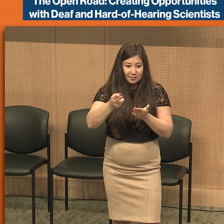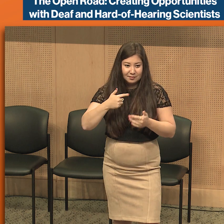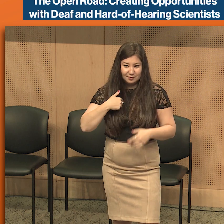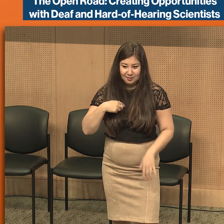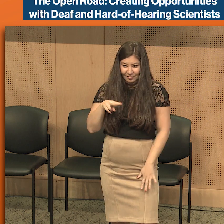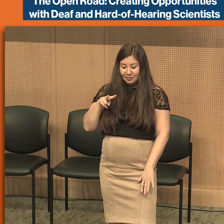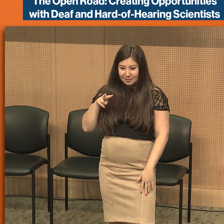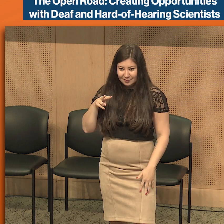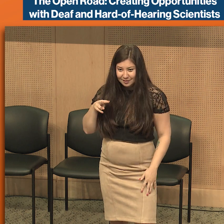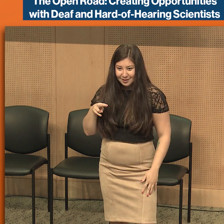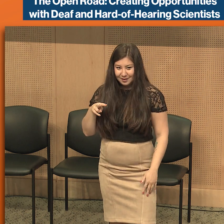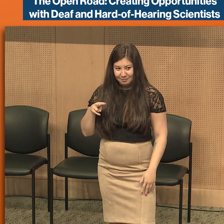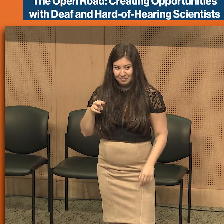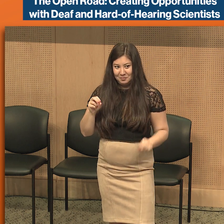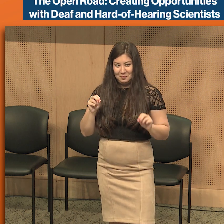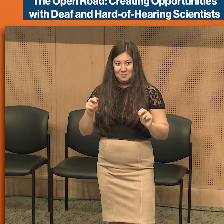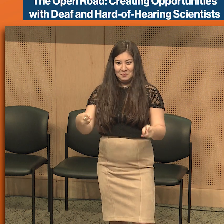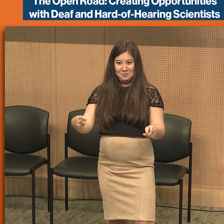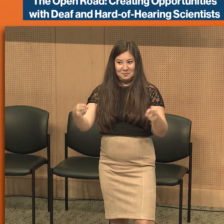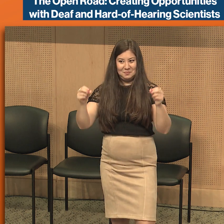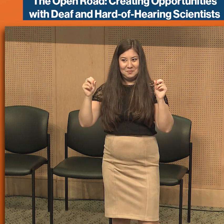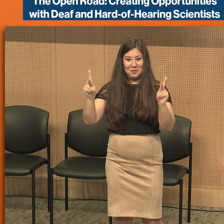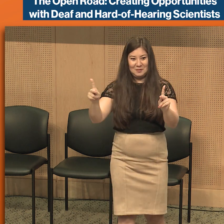was just very honest with me.